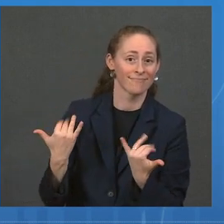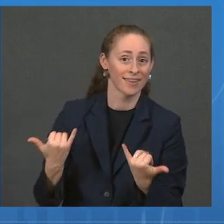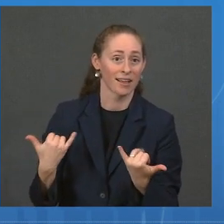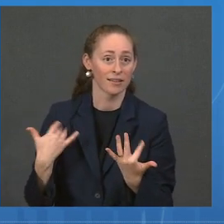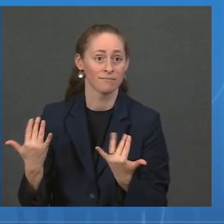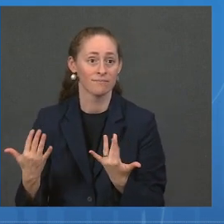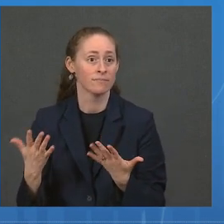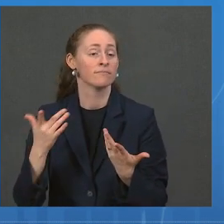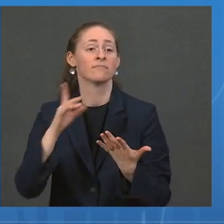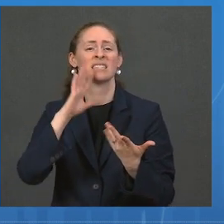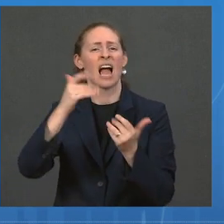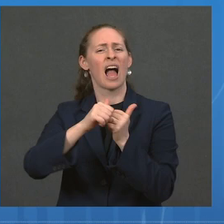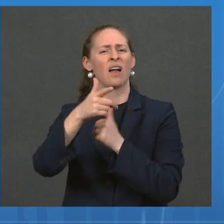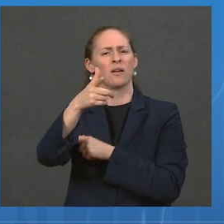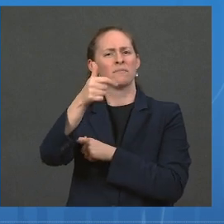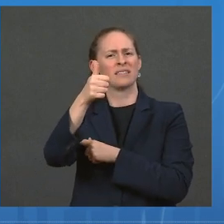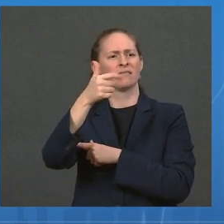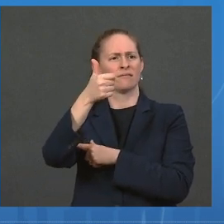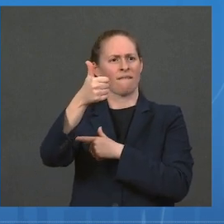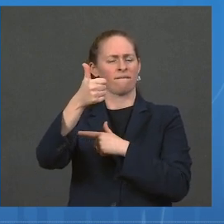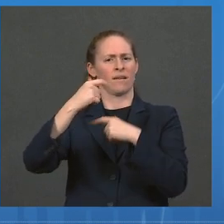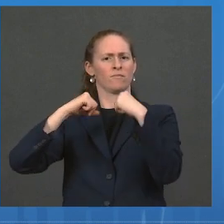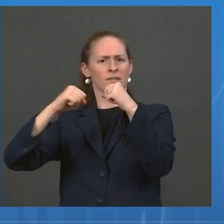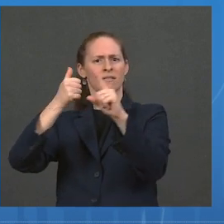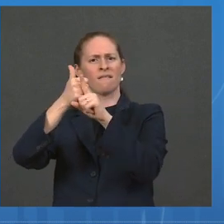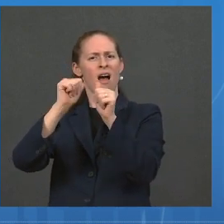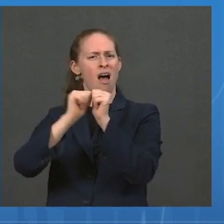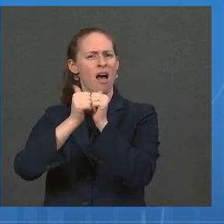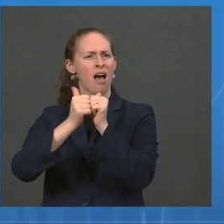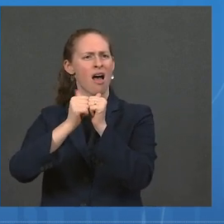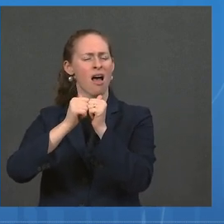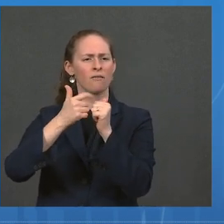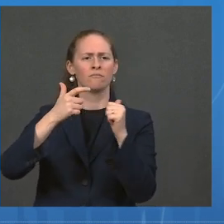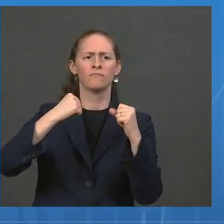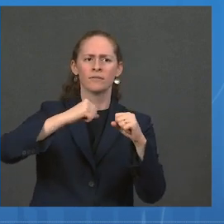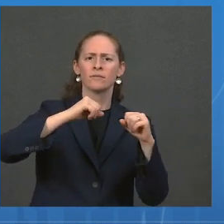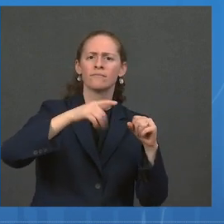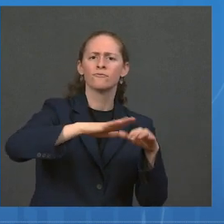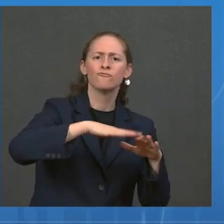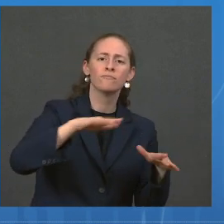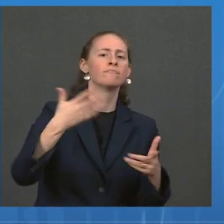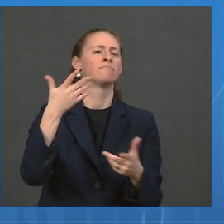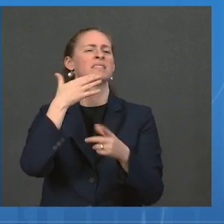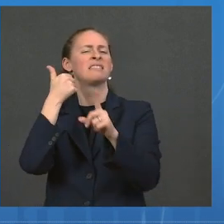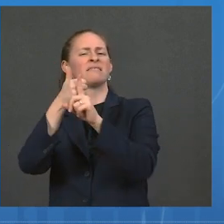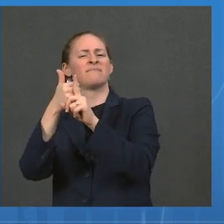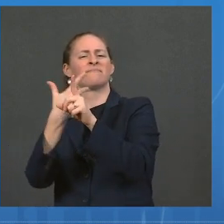is to get vaccinated ourselves and to wear masks in public spaces. When we take these steps,